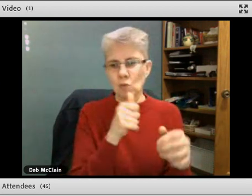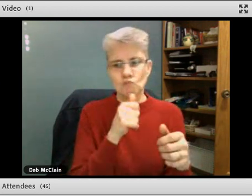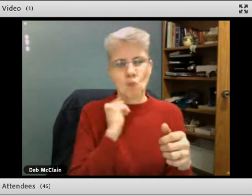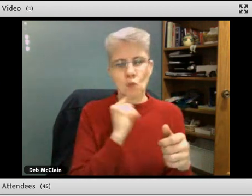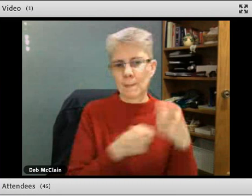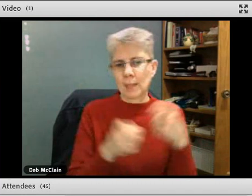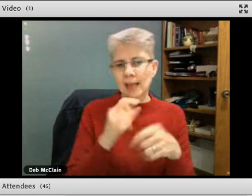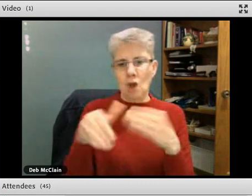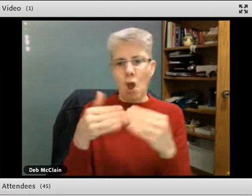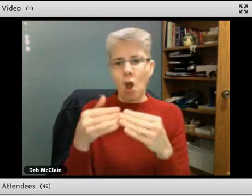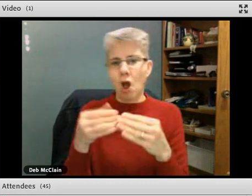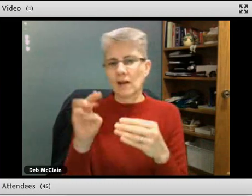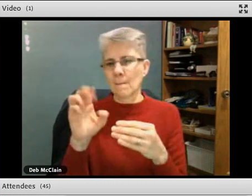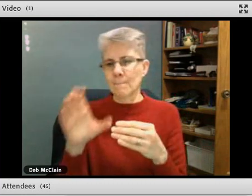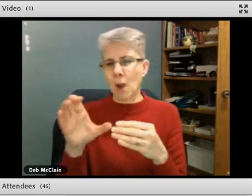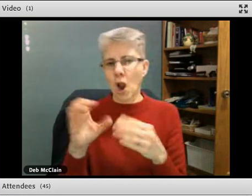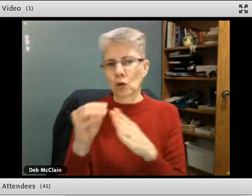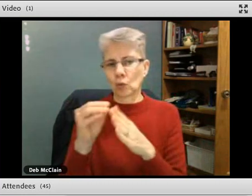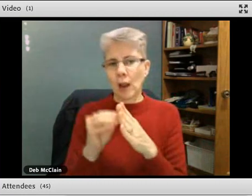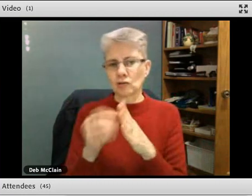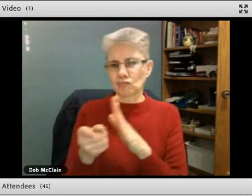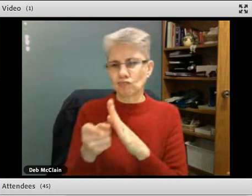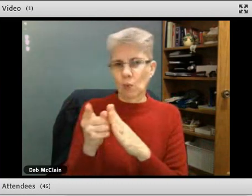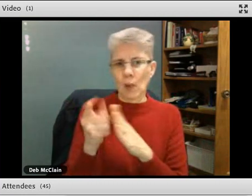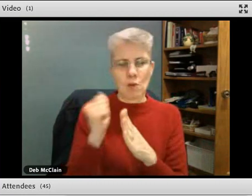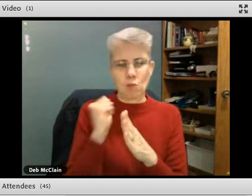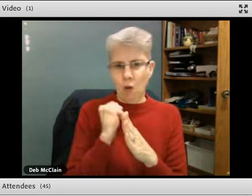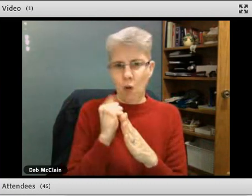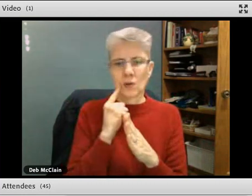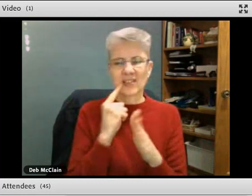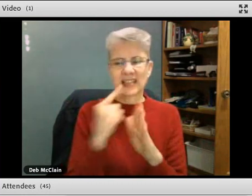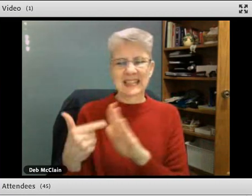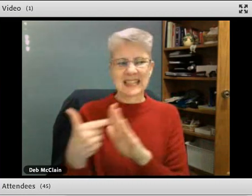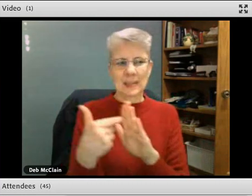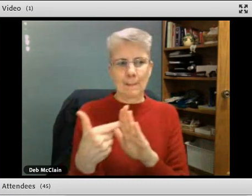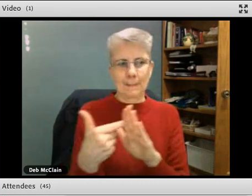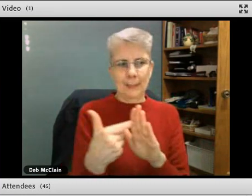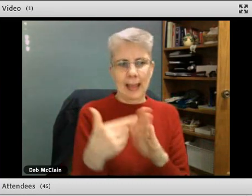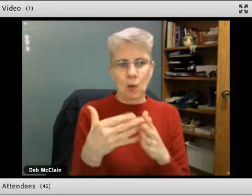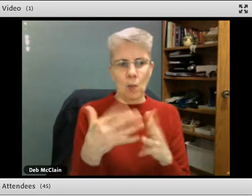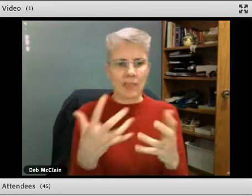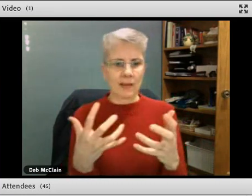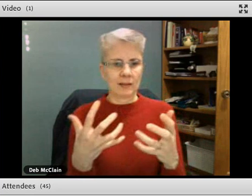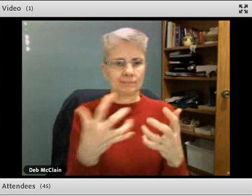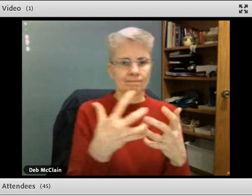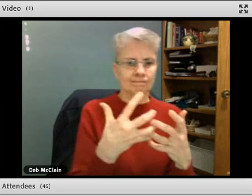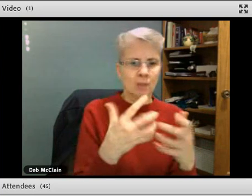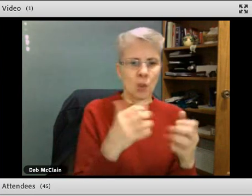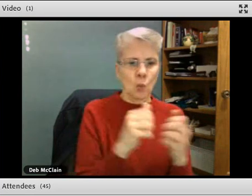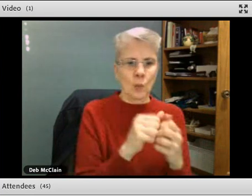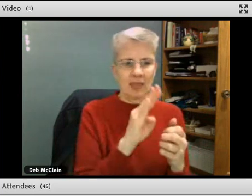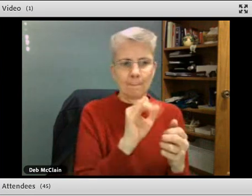We'll just display them in a way that can be used by MARC or by BIBFRAME.